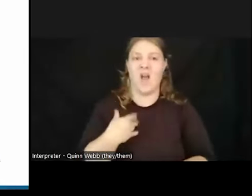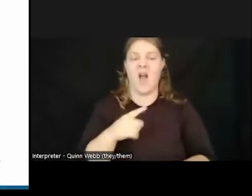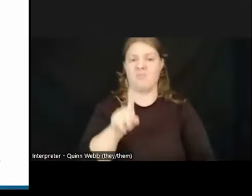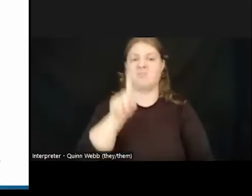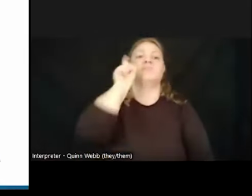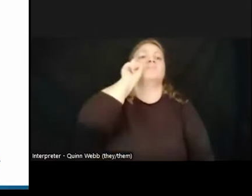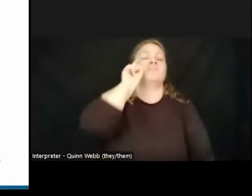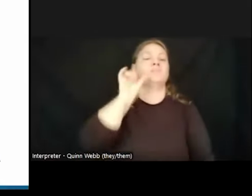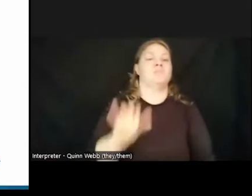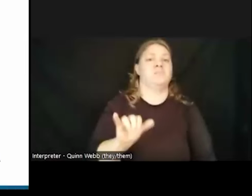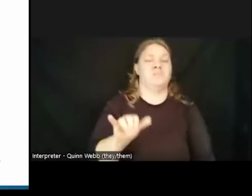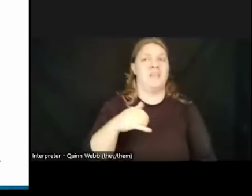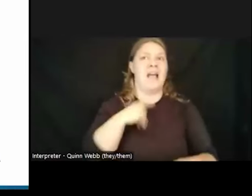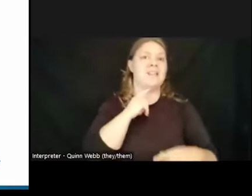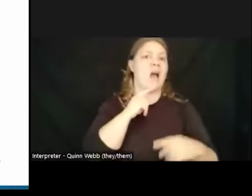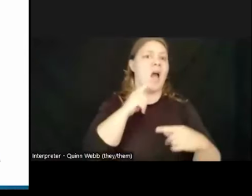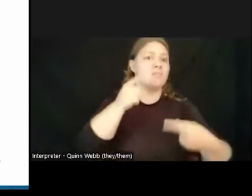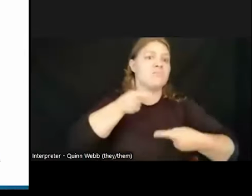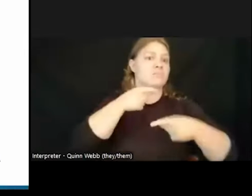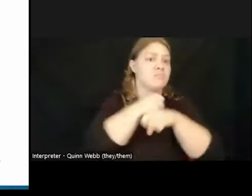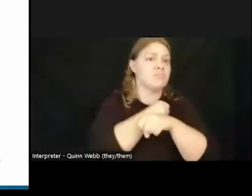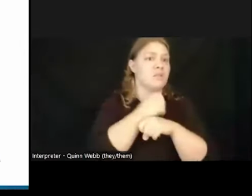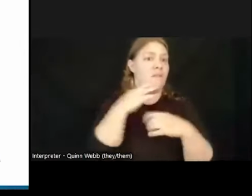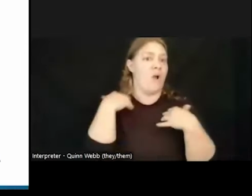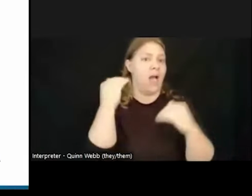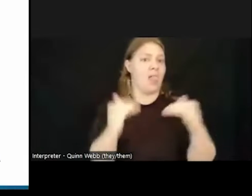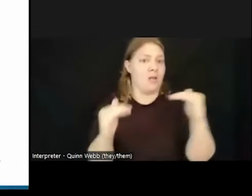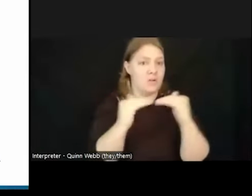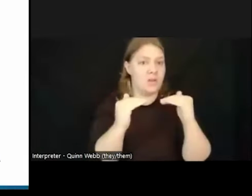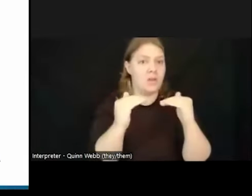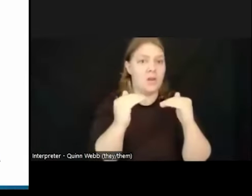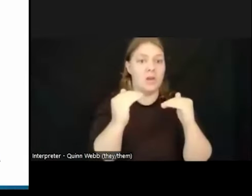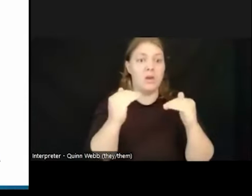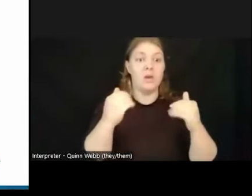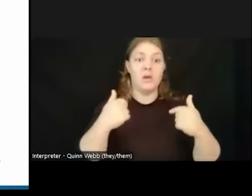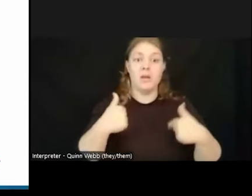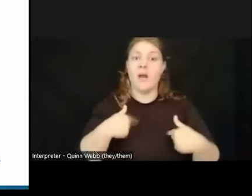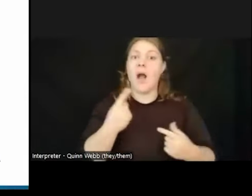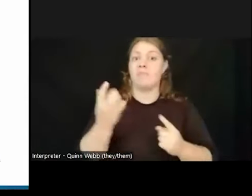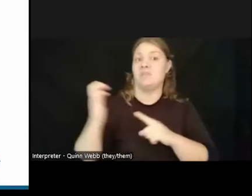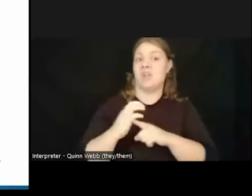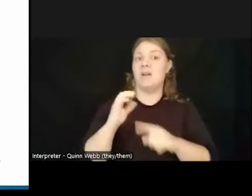fight for Health Equity um I am a champion of the class standards which is the C culturally